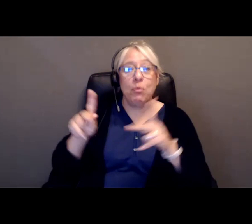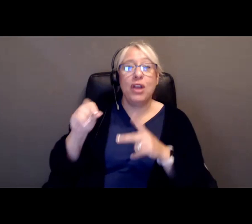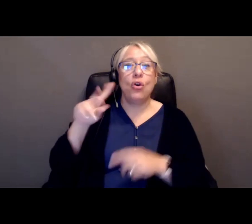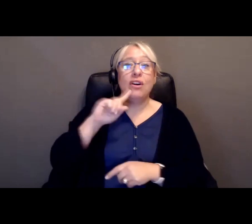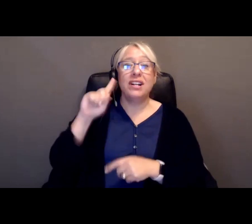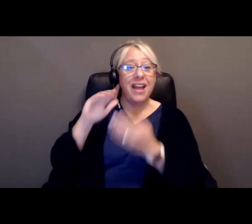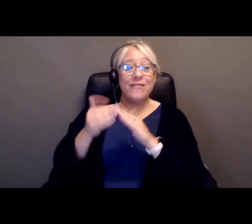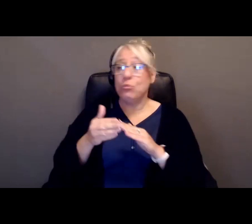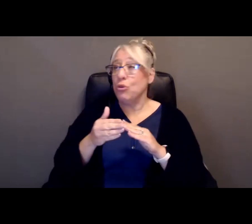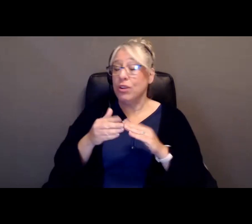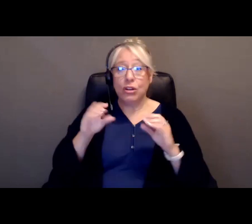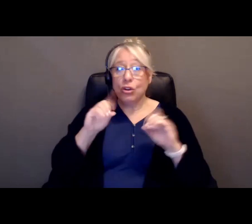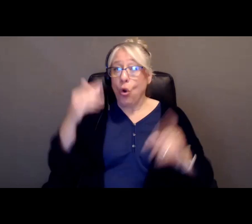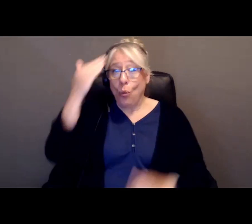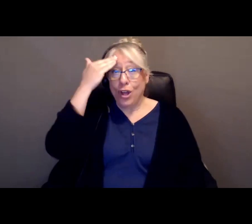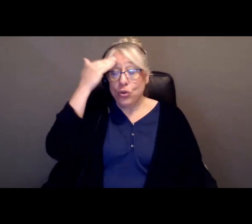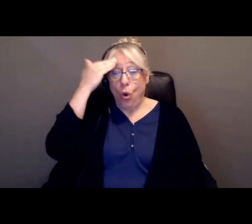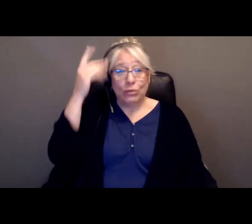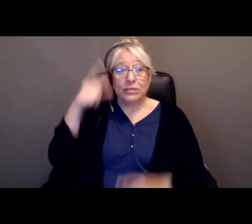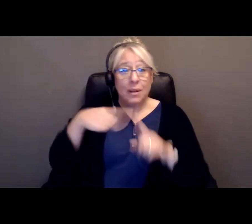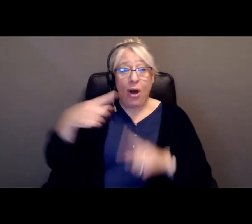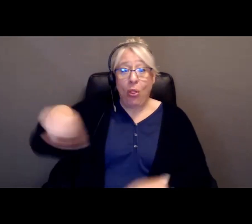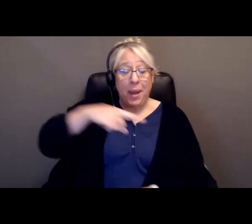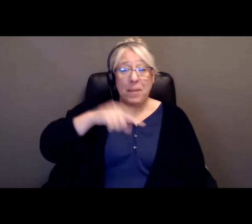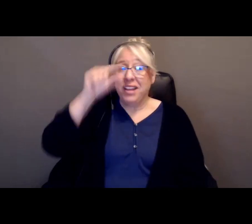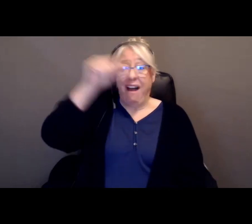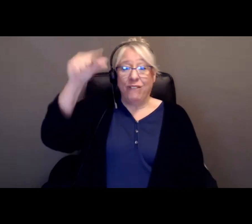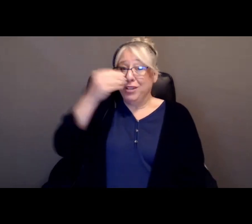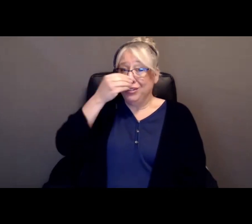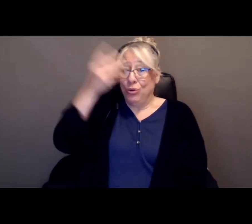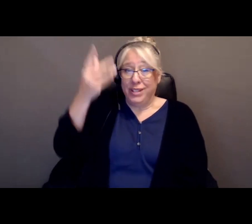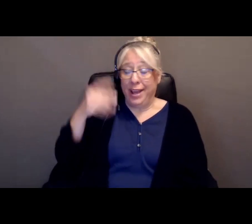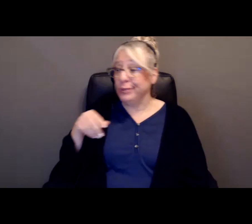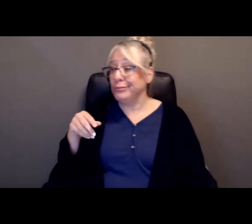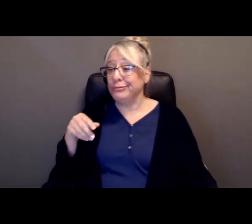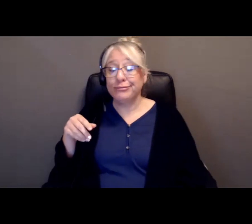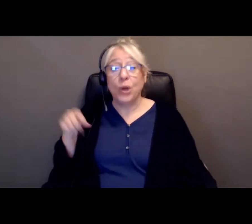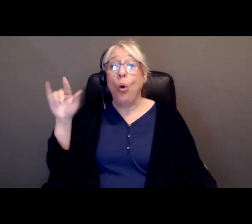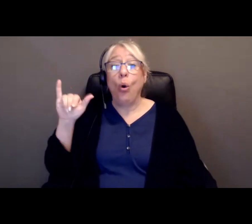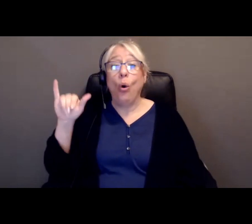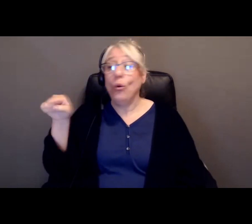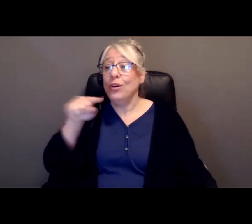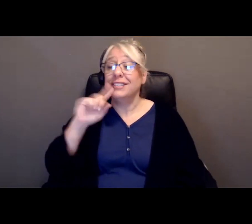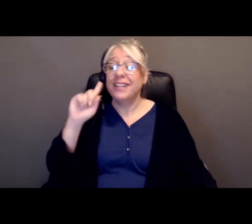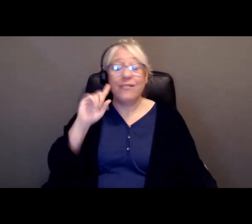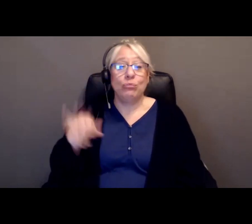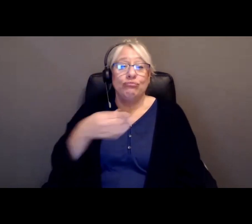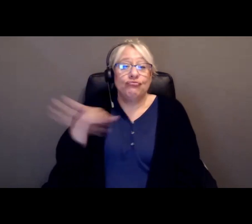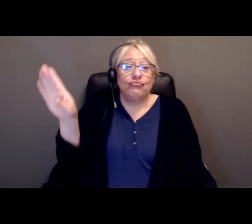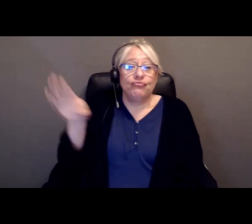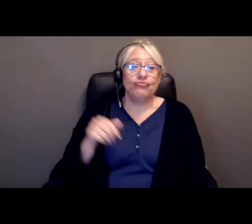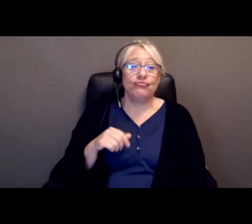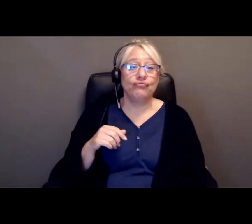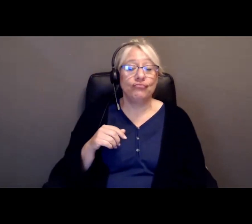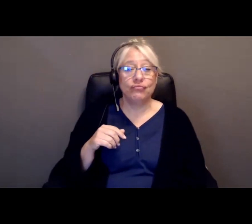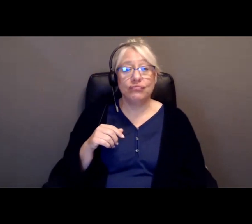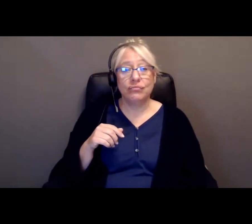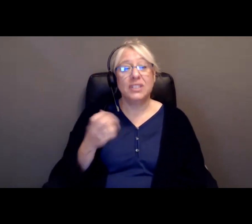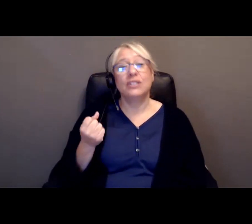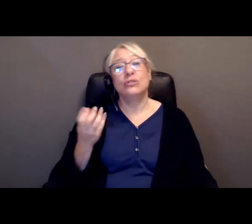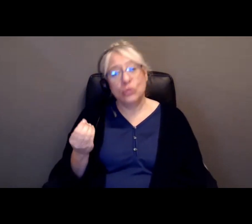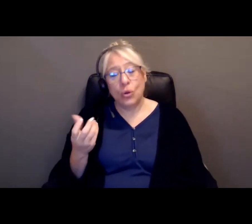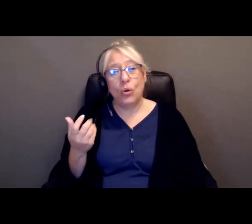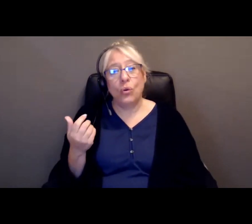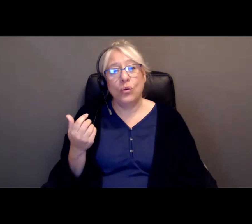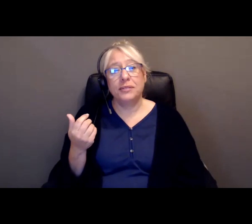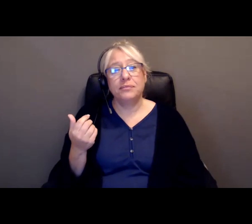radar of government. Aren't even on the radar of what it means to be human. So, I think that's also